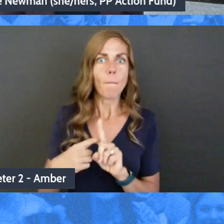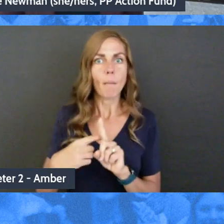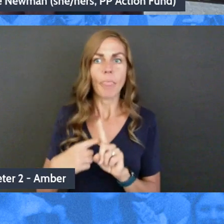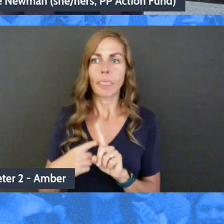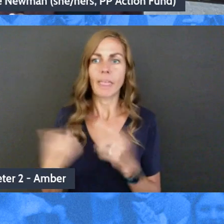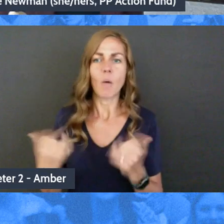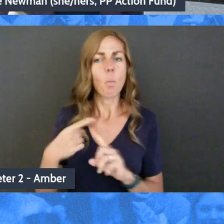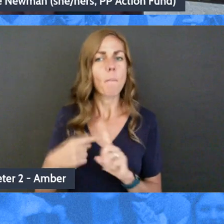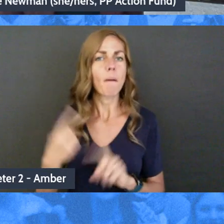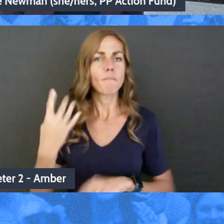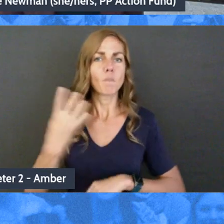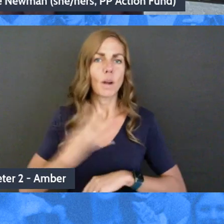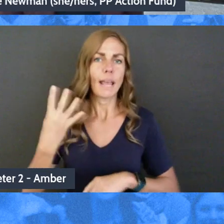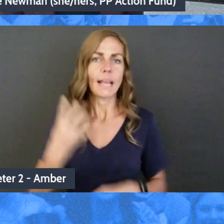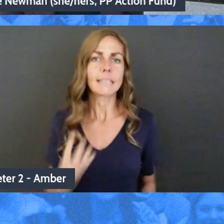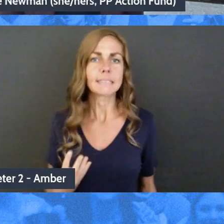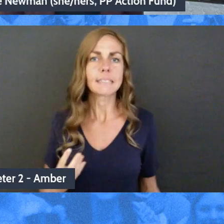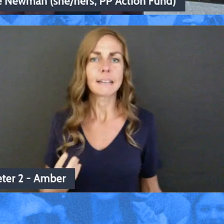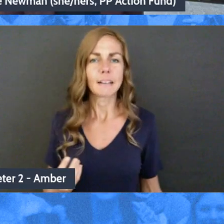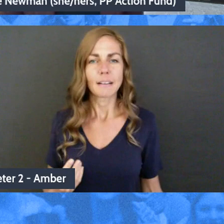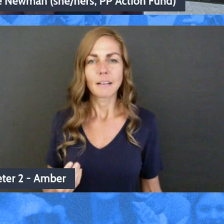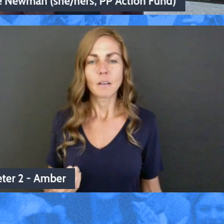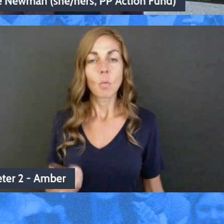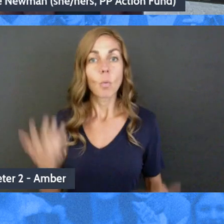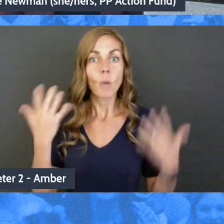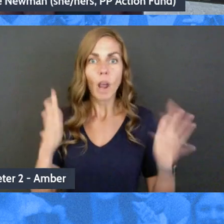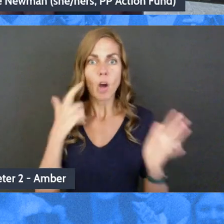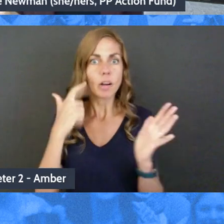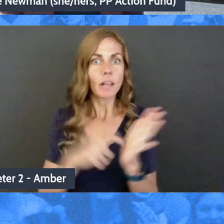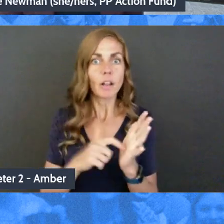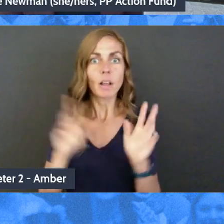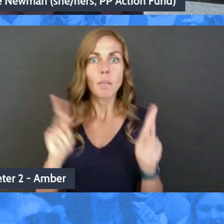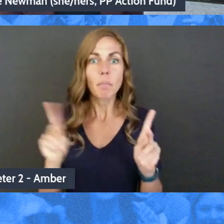And we are already seeing people drive from Texas